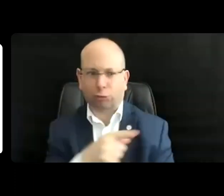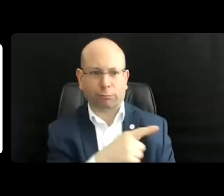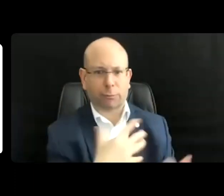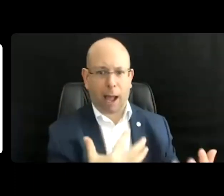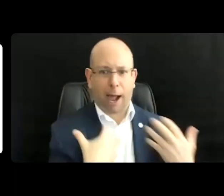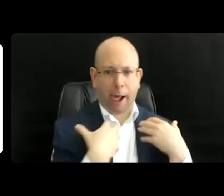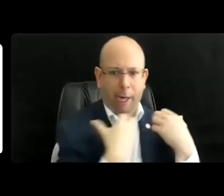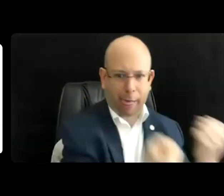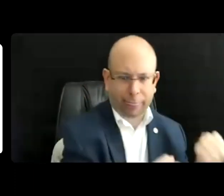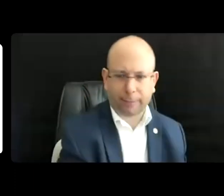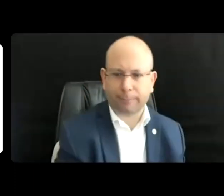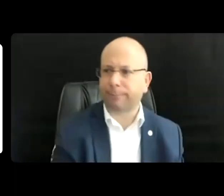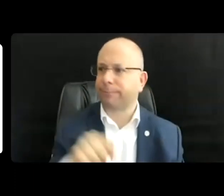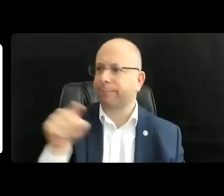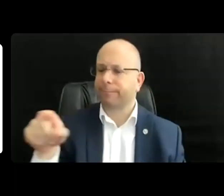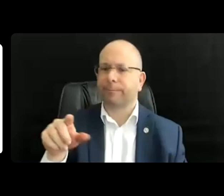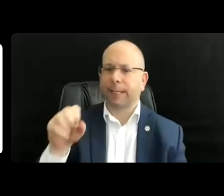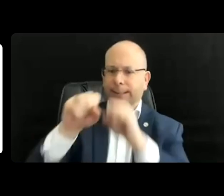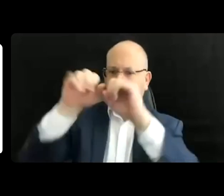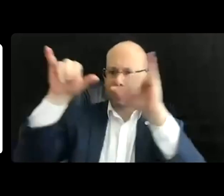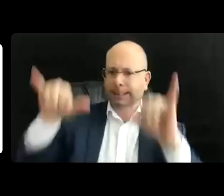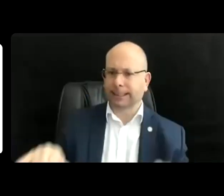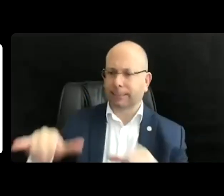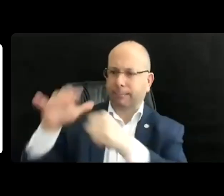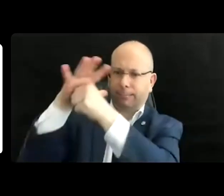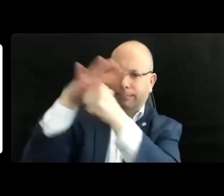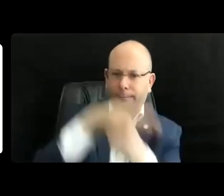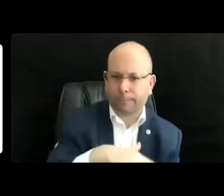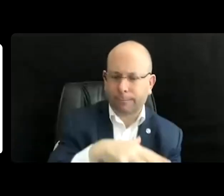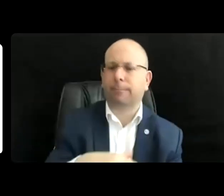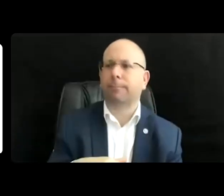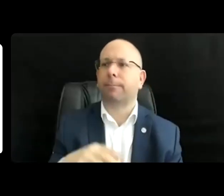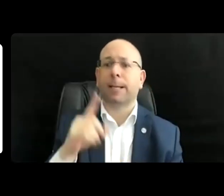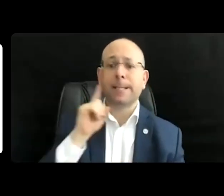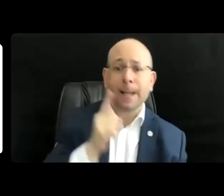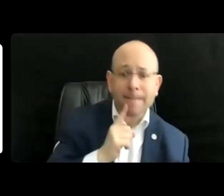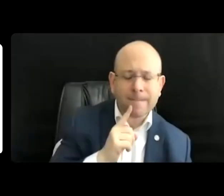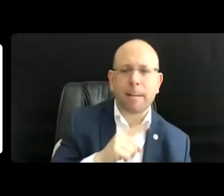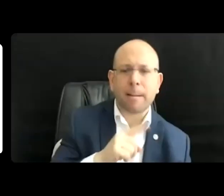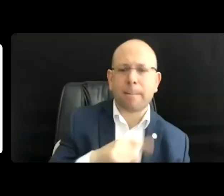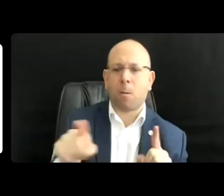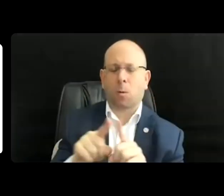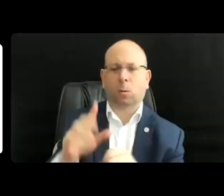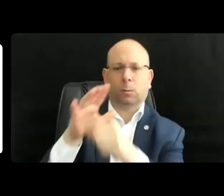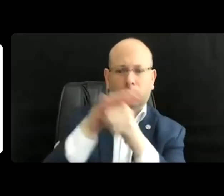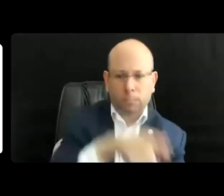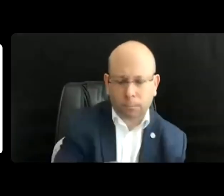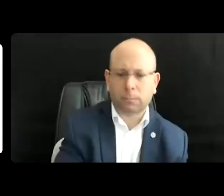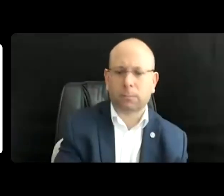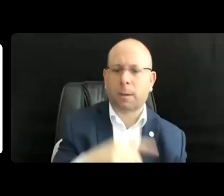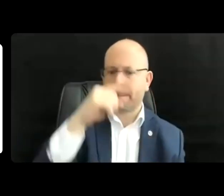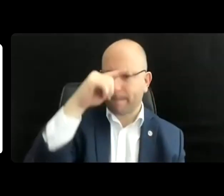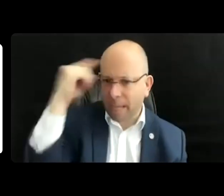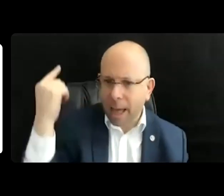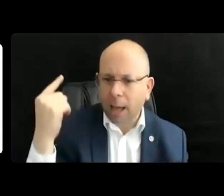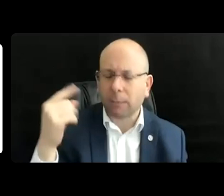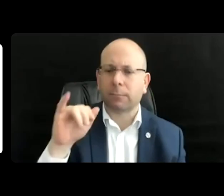In NAD we are aware of some of those challenges that also include health and systemic oppression in healthcare where